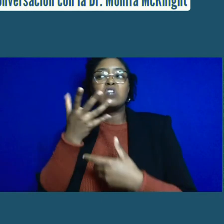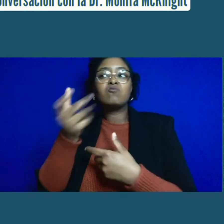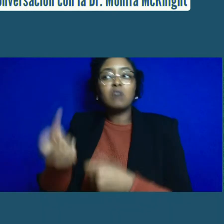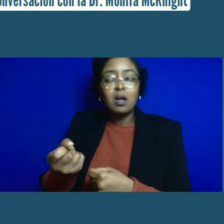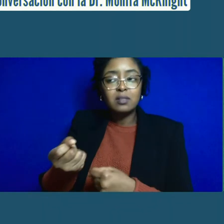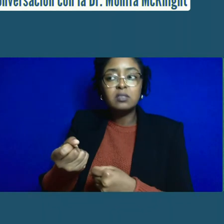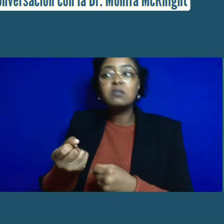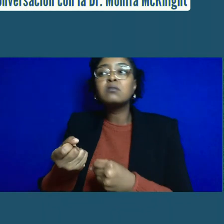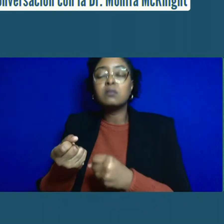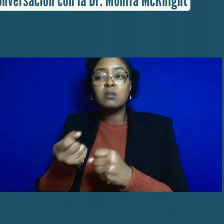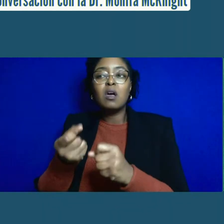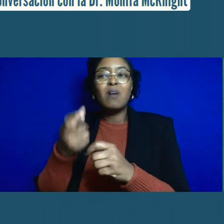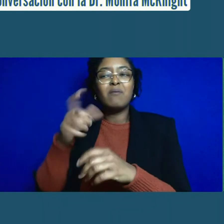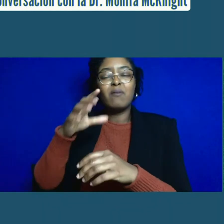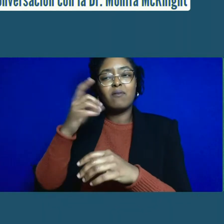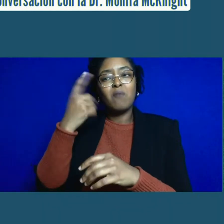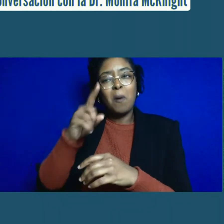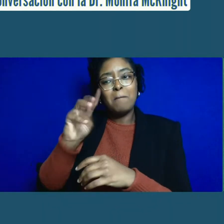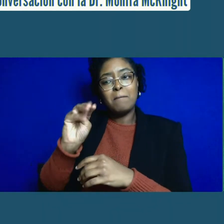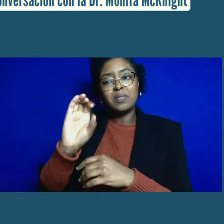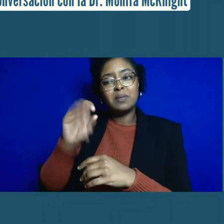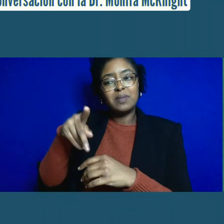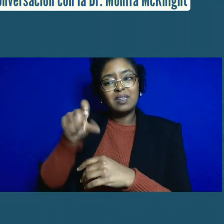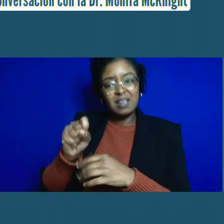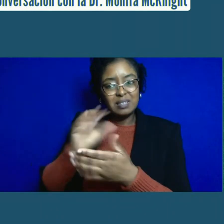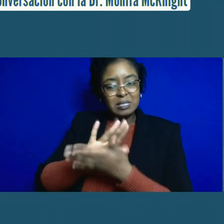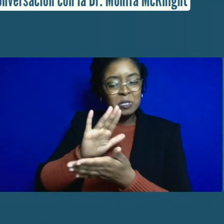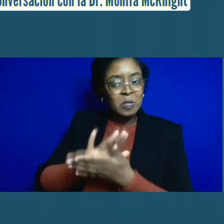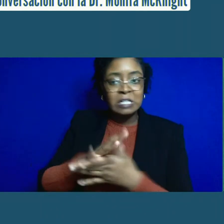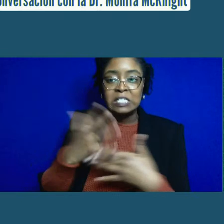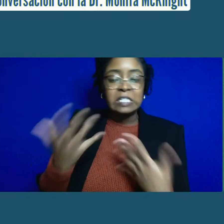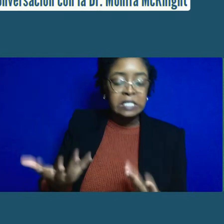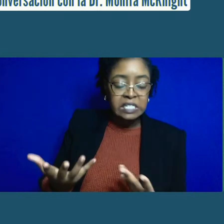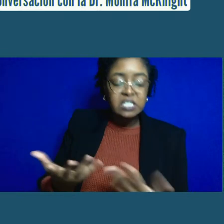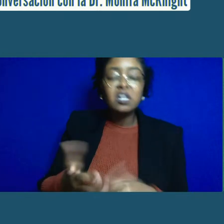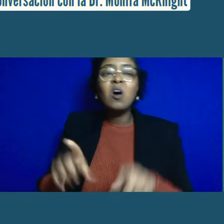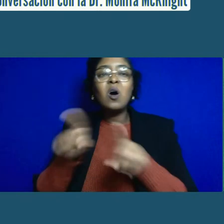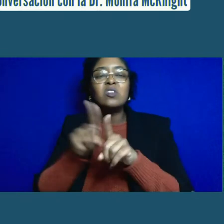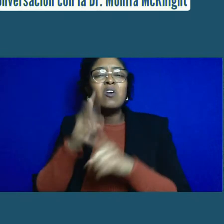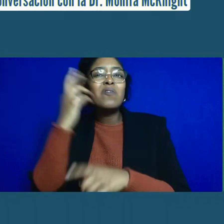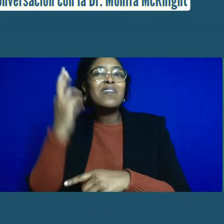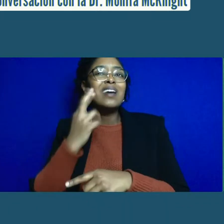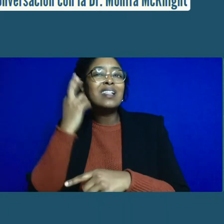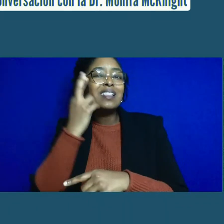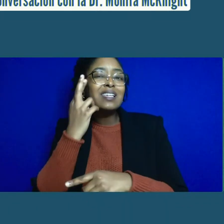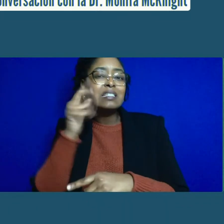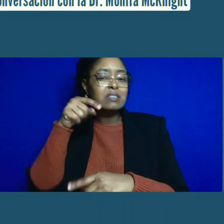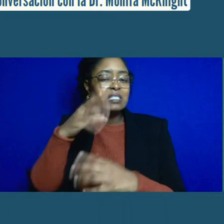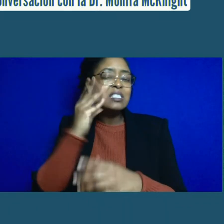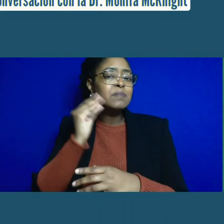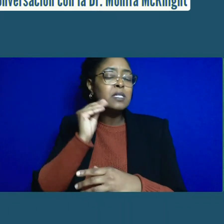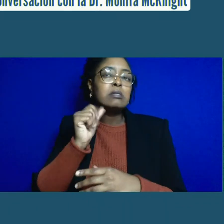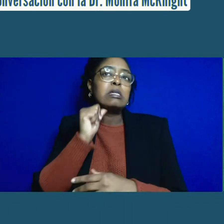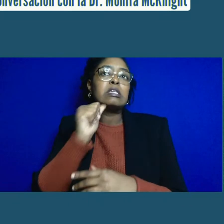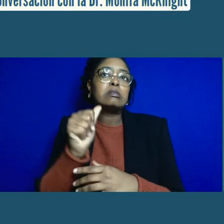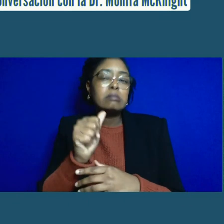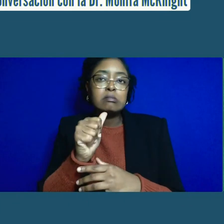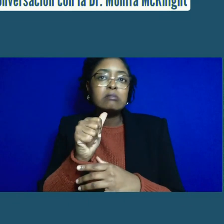overall mental health as well as ourrustnd aimpression of the Montgomery County public schools. Unfortunately we're